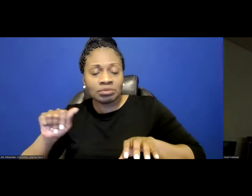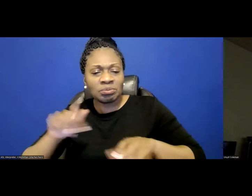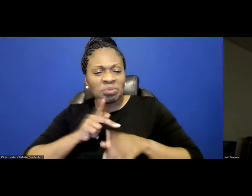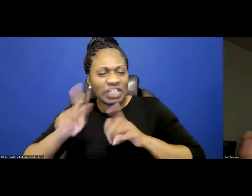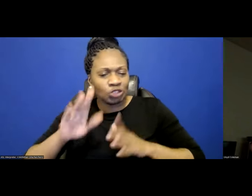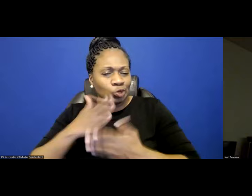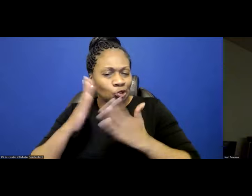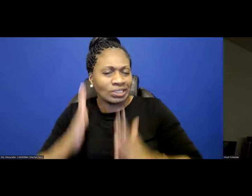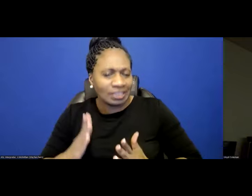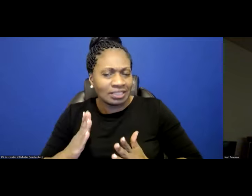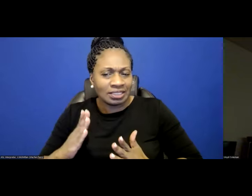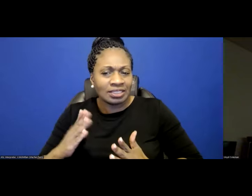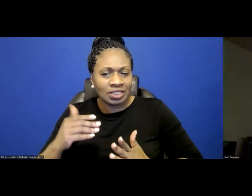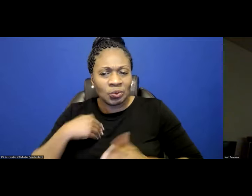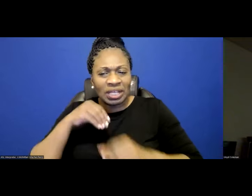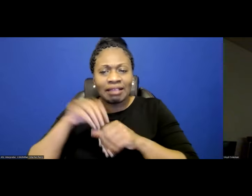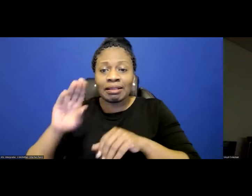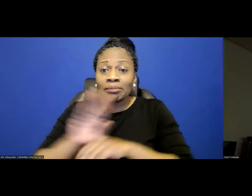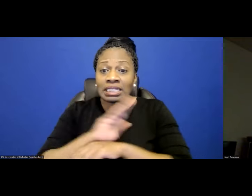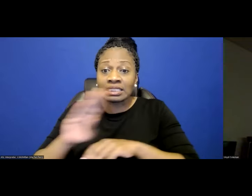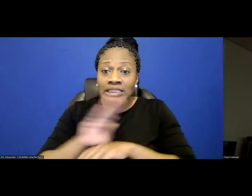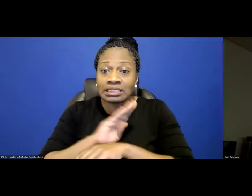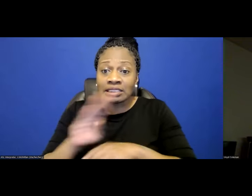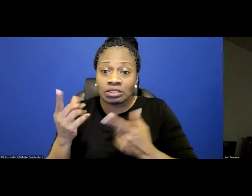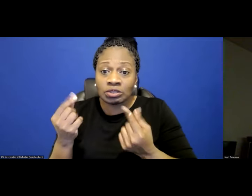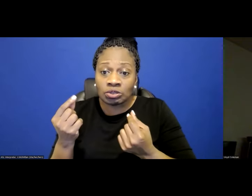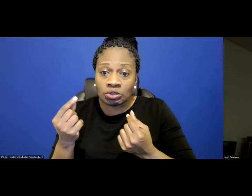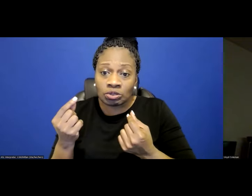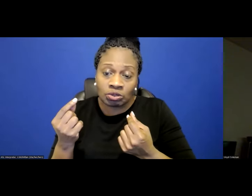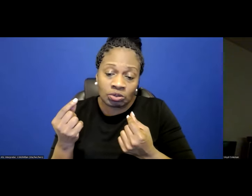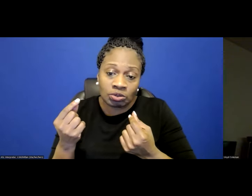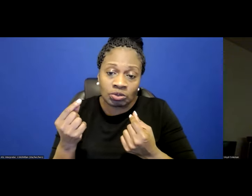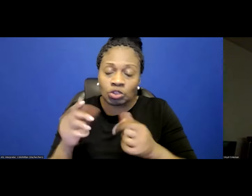And we're in the business of providing a platform,